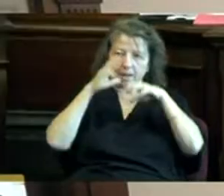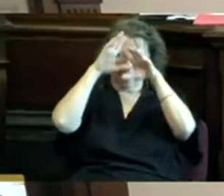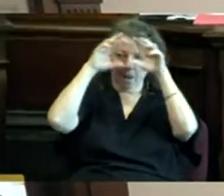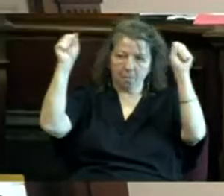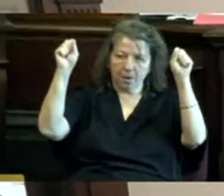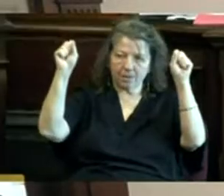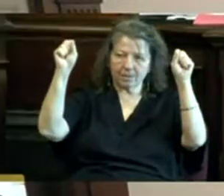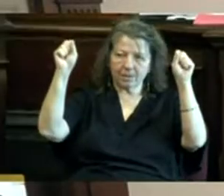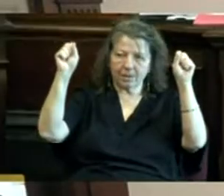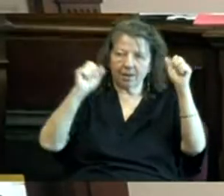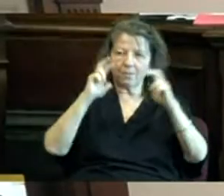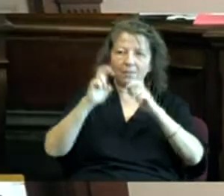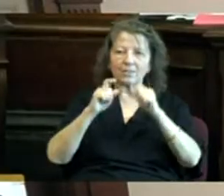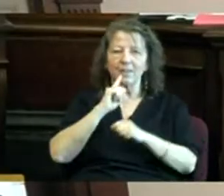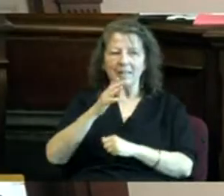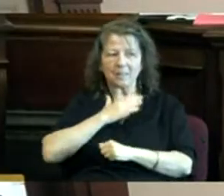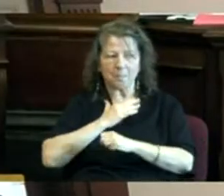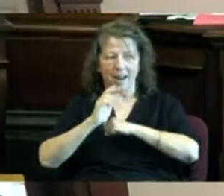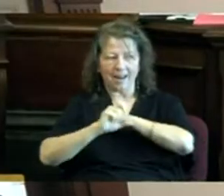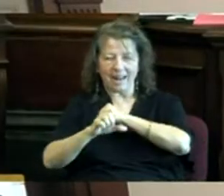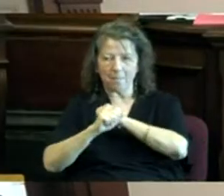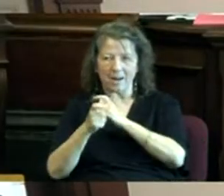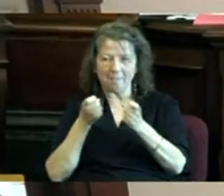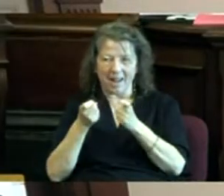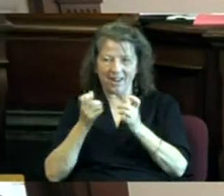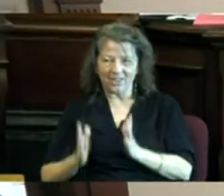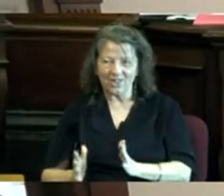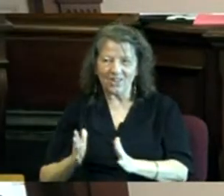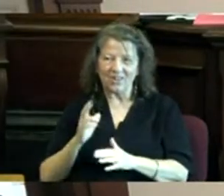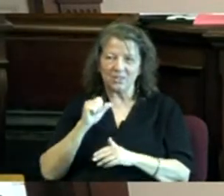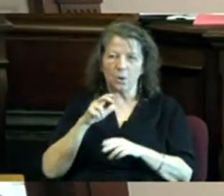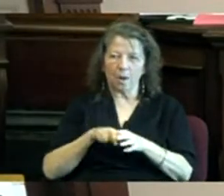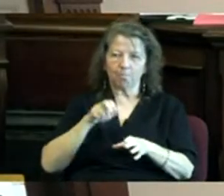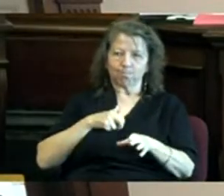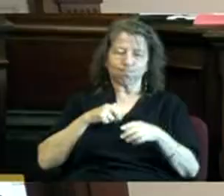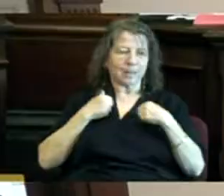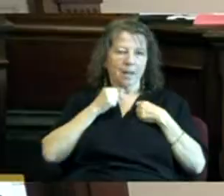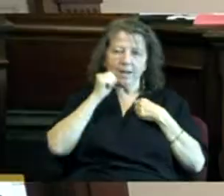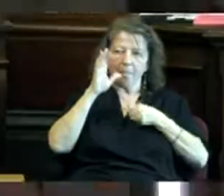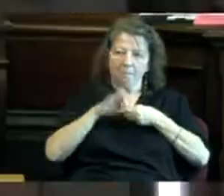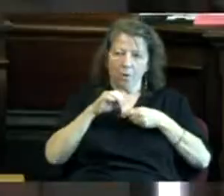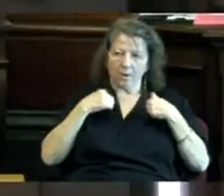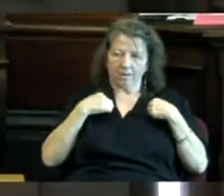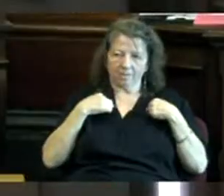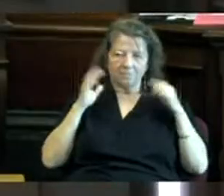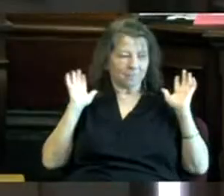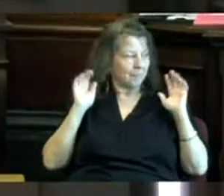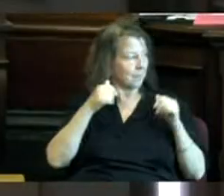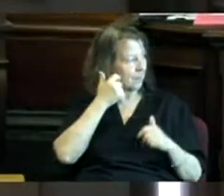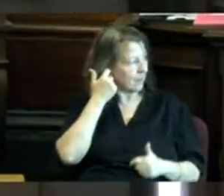to recuse myself from this because the president of the